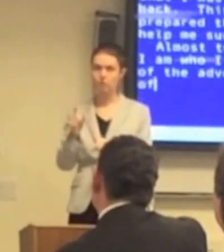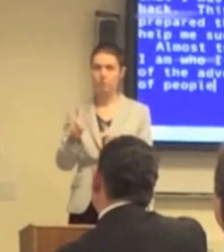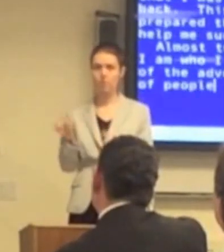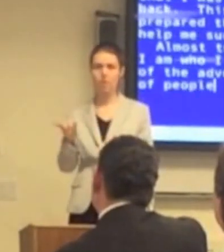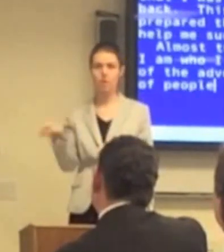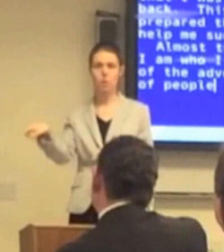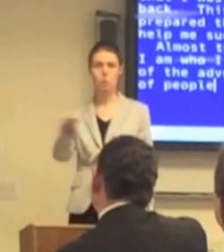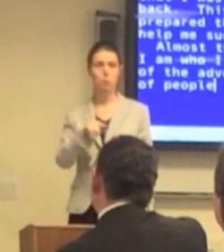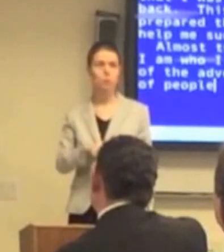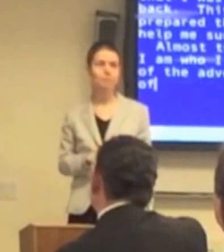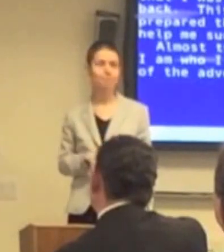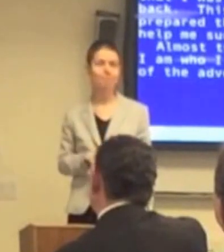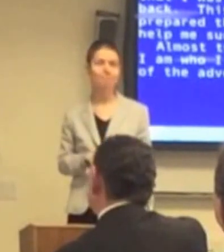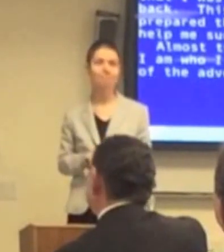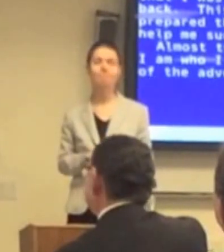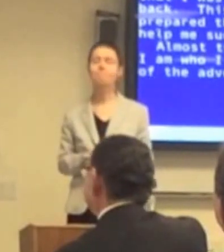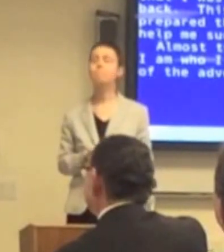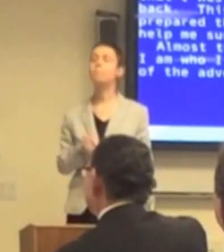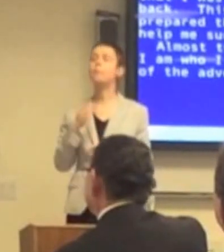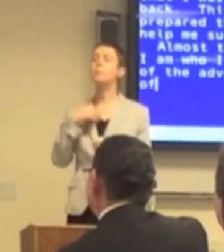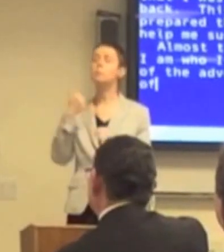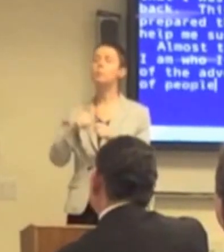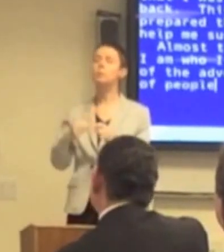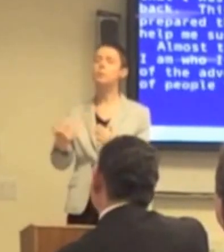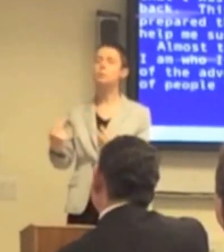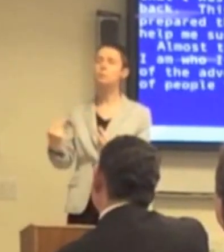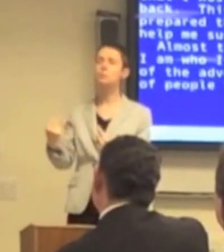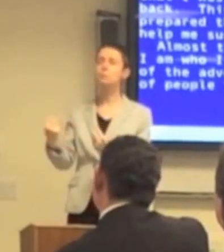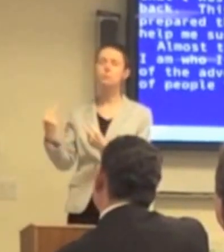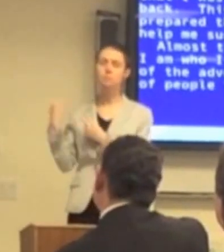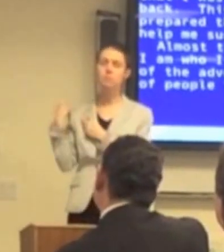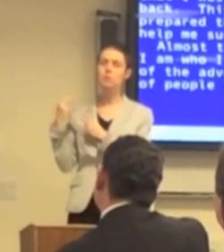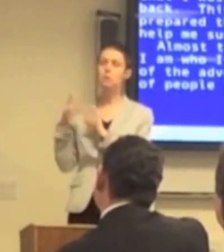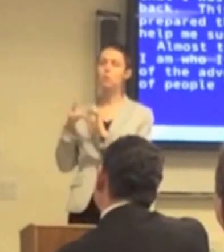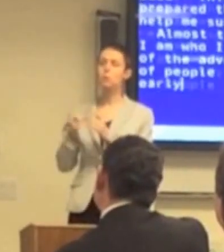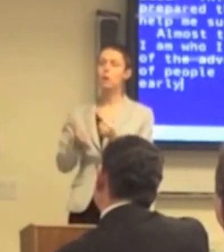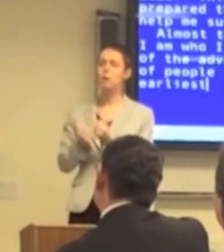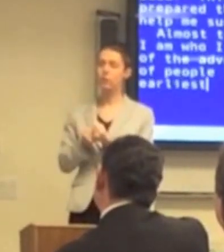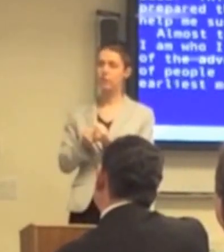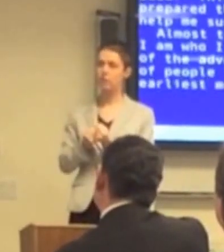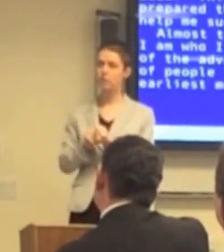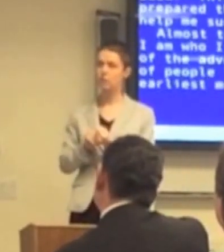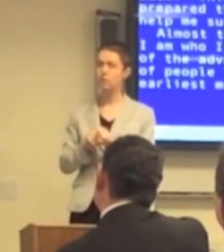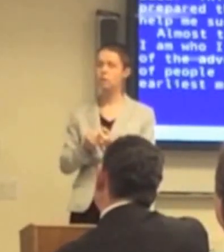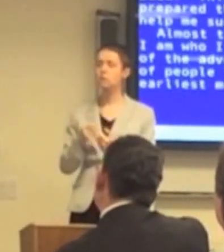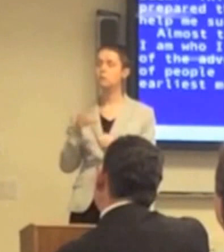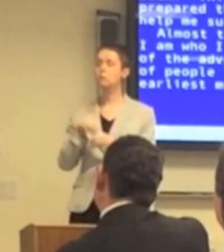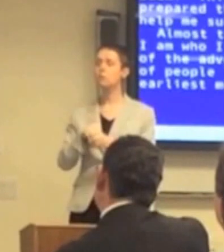My earliest memory related to advocacy involves rows Marie drous who used to work